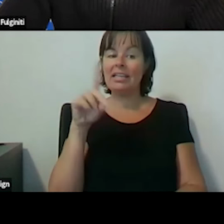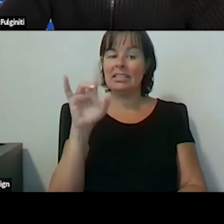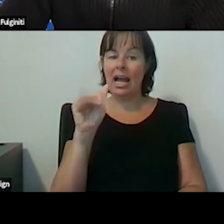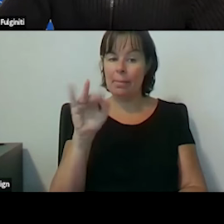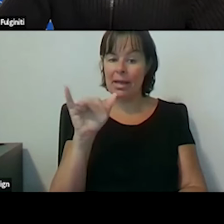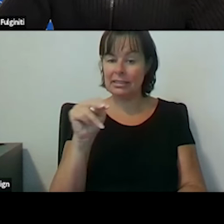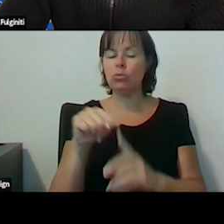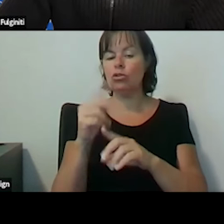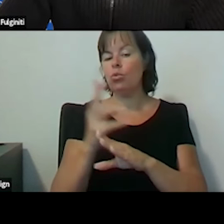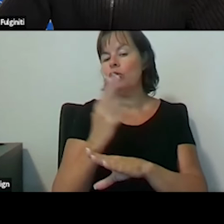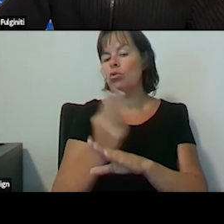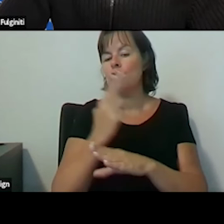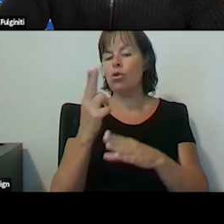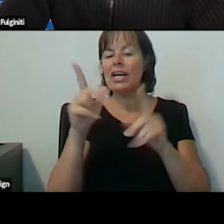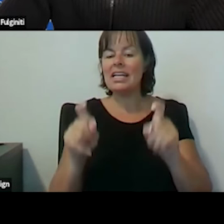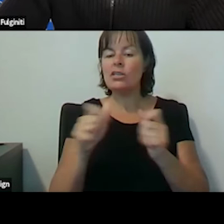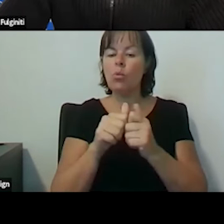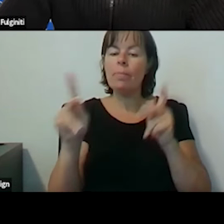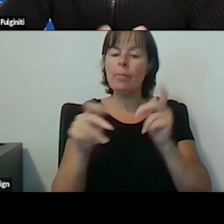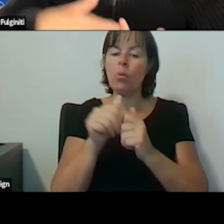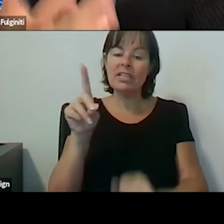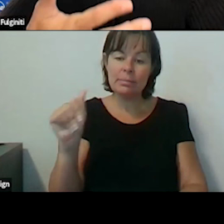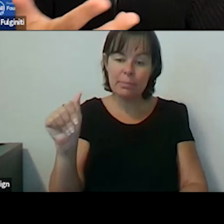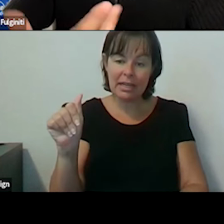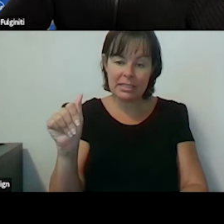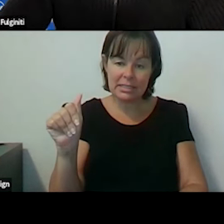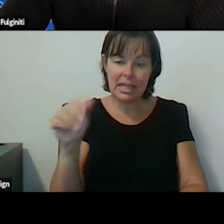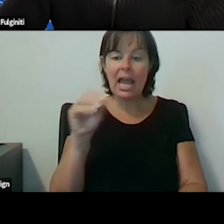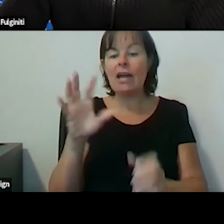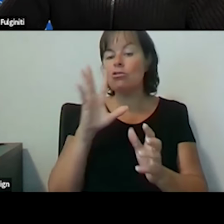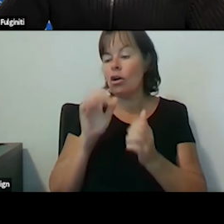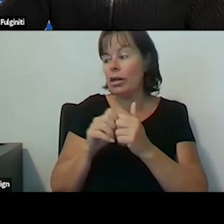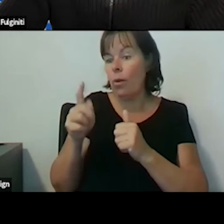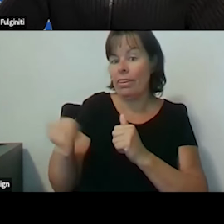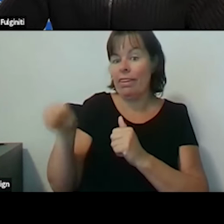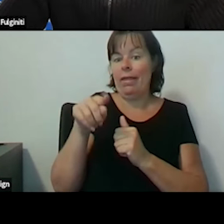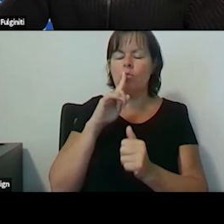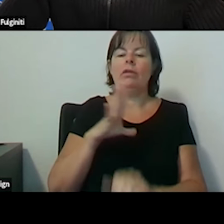with people with disabilities and talking to to them has been incredibly useful and when we talk